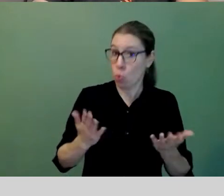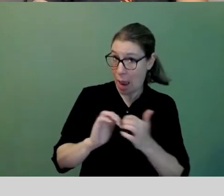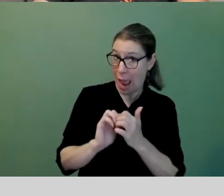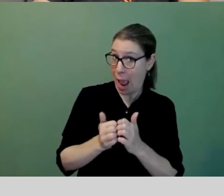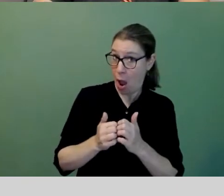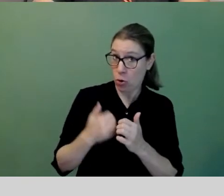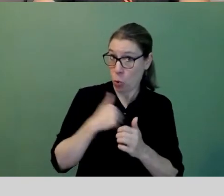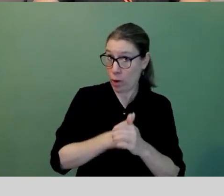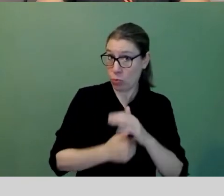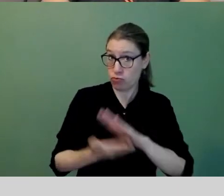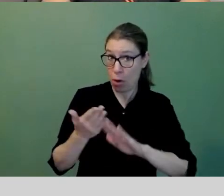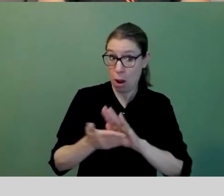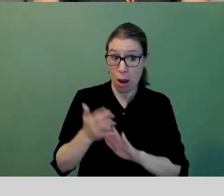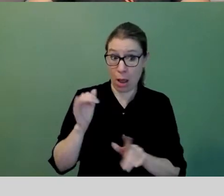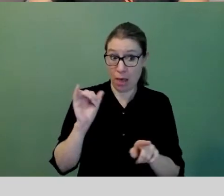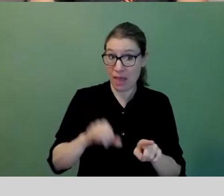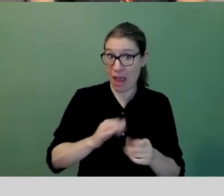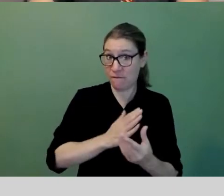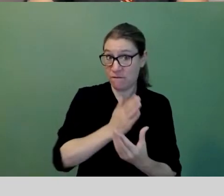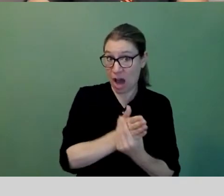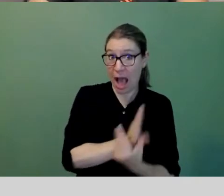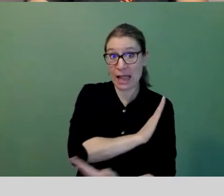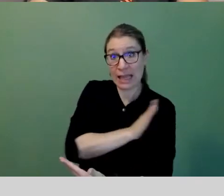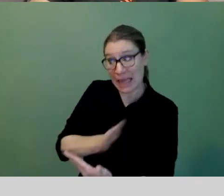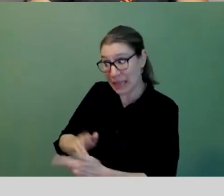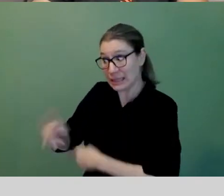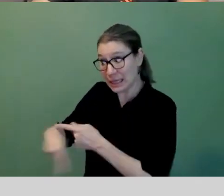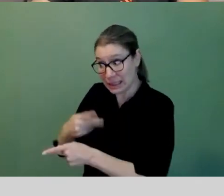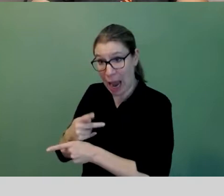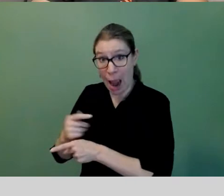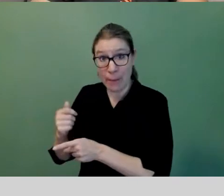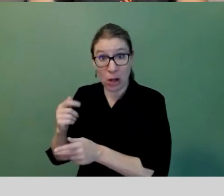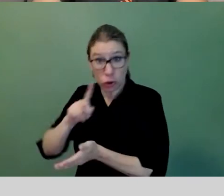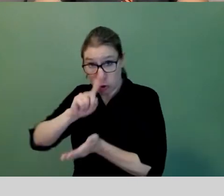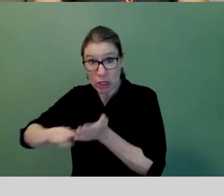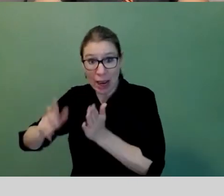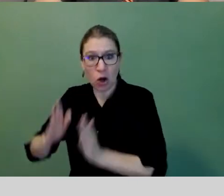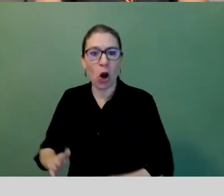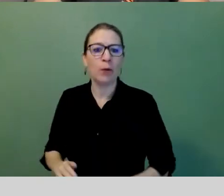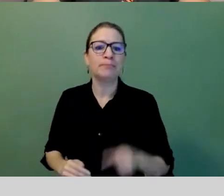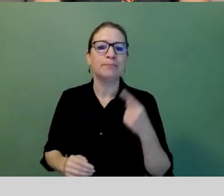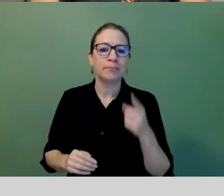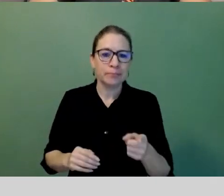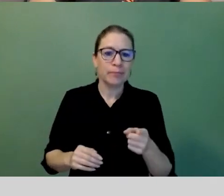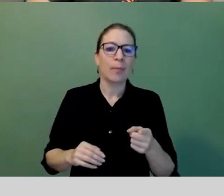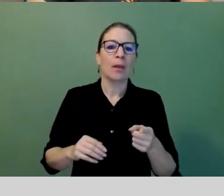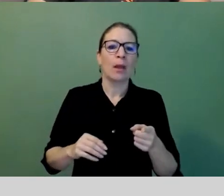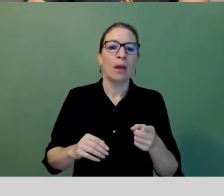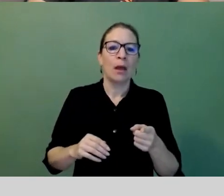So how do we run this file against the type checker we can use the command one, and the filename.